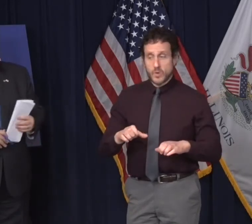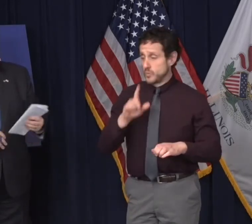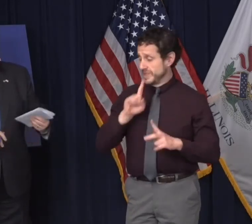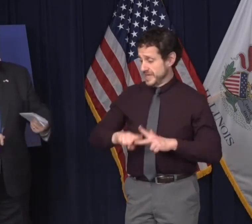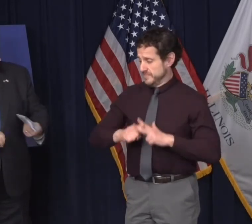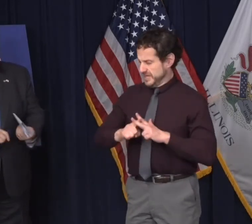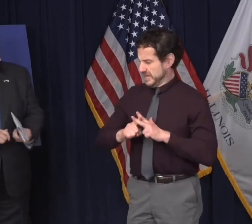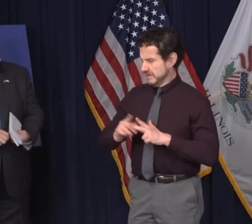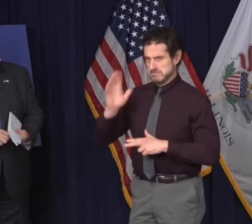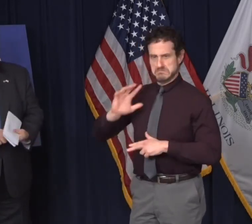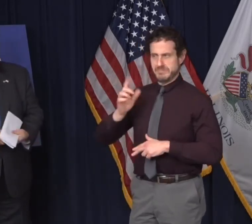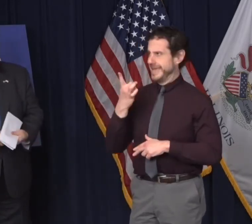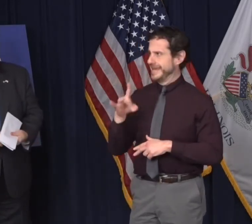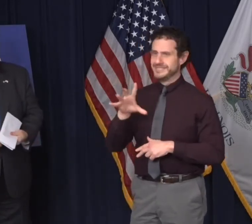WELL, CONTACT TRACING FOR